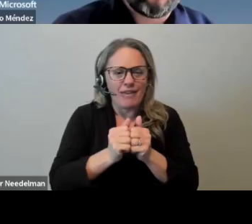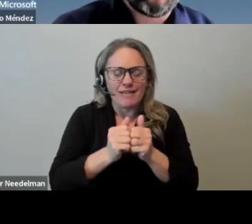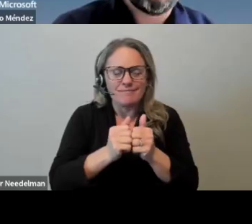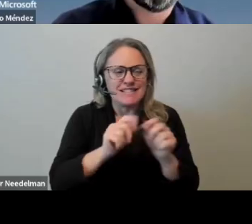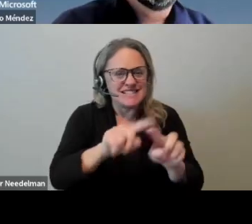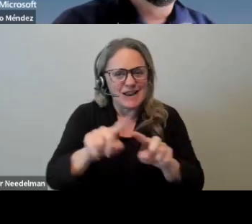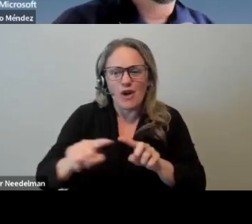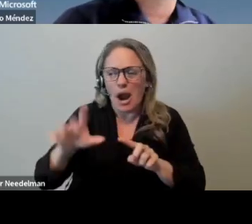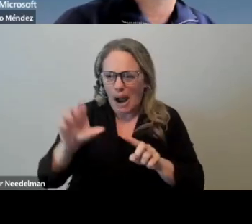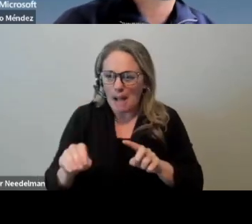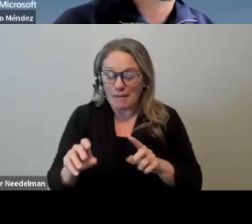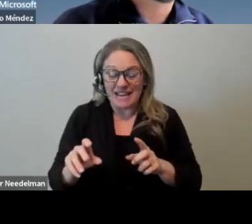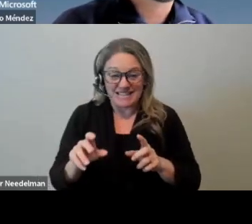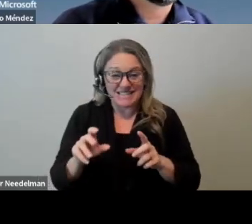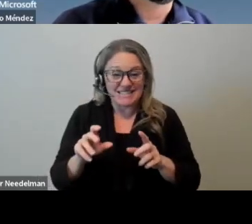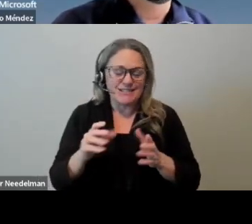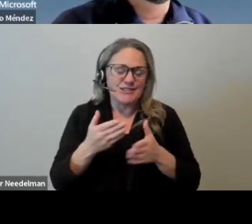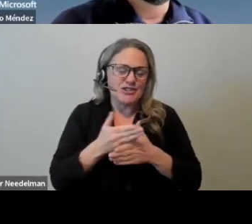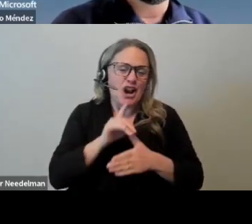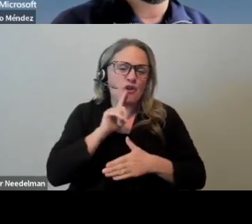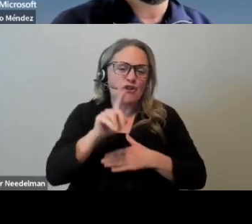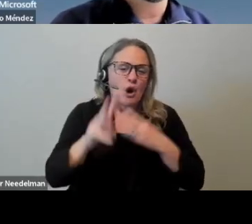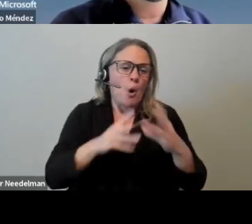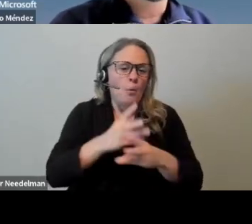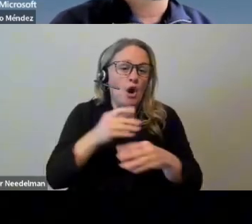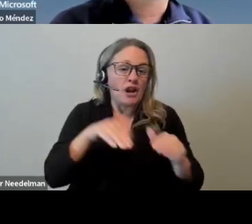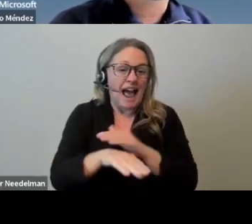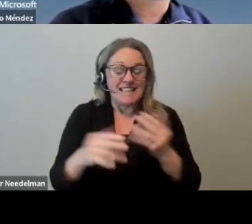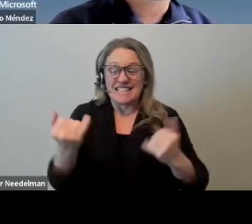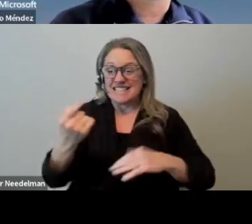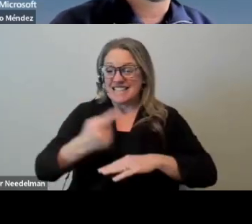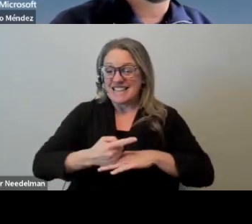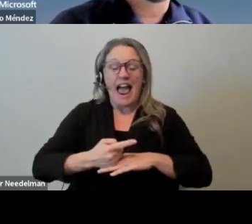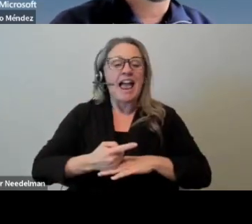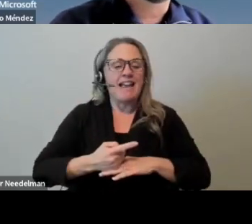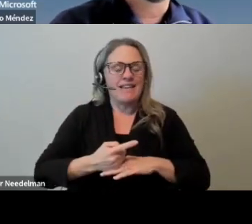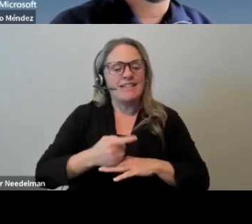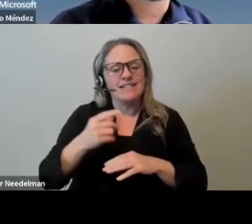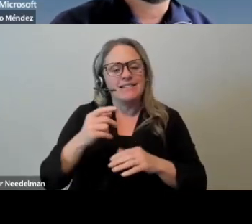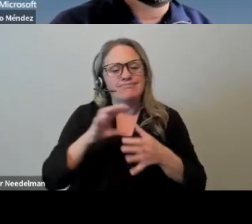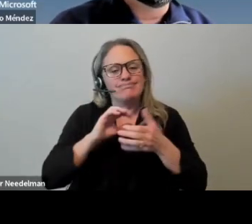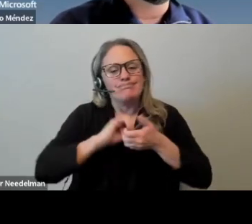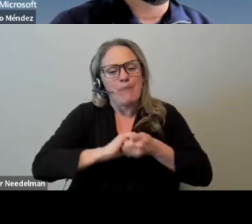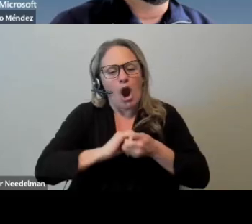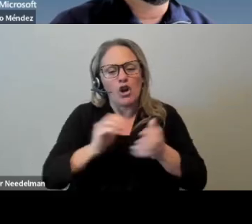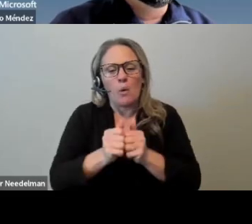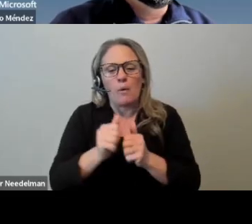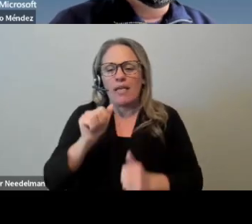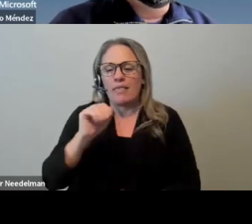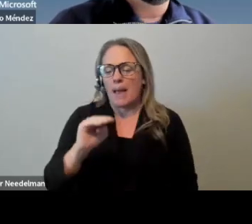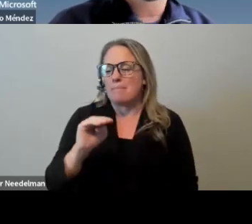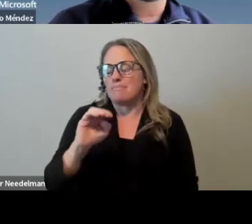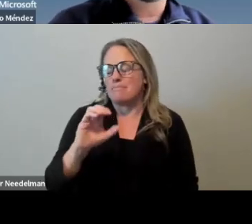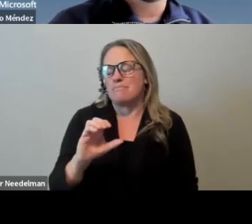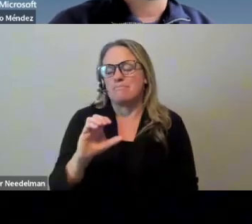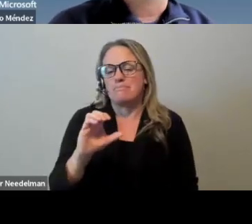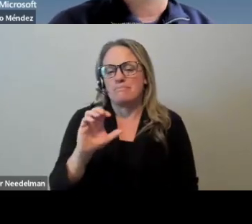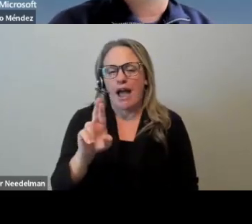with Microsoft, who's presenting the academy. Our goal: accessibility as a core skill across disciplines. All of our programs and